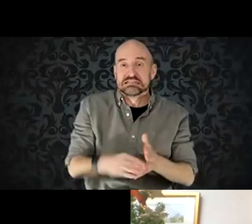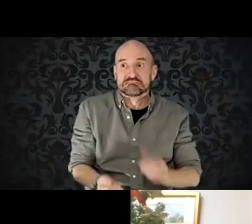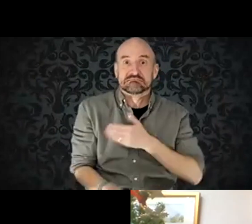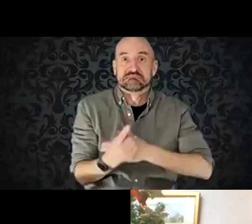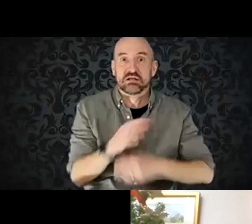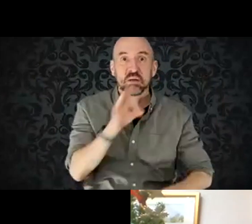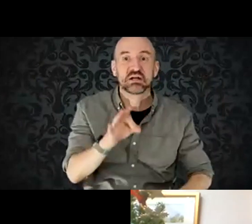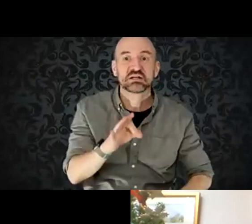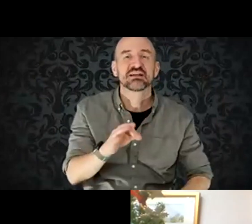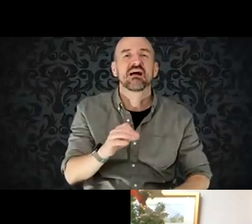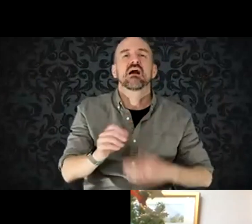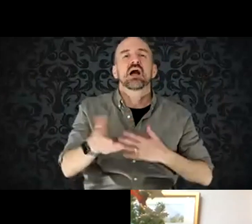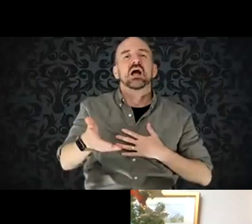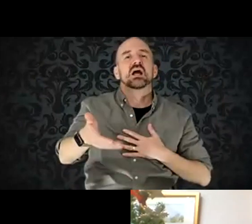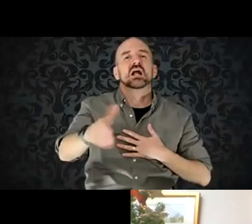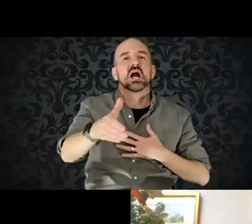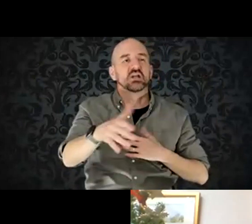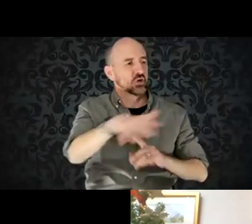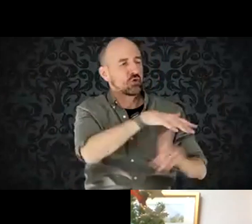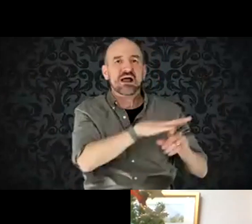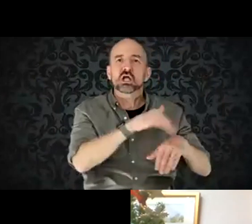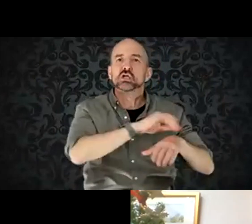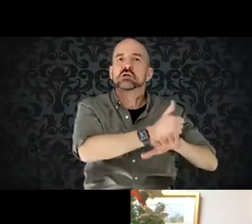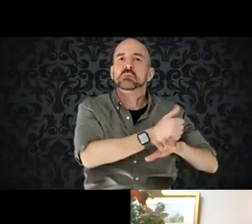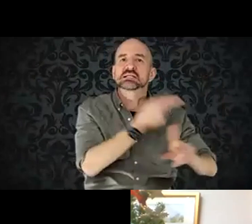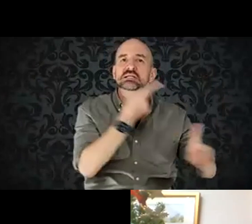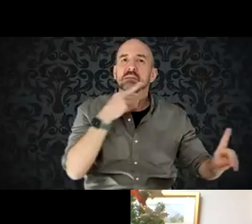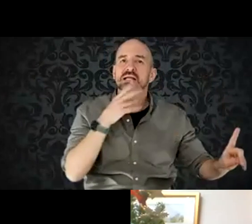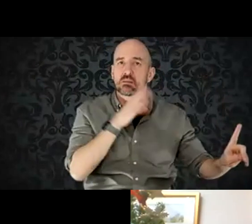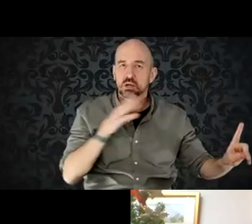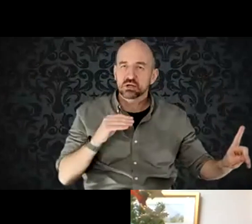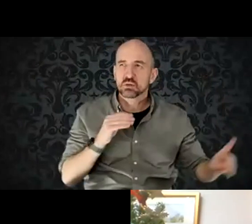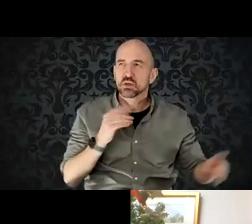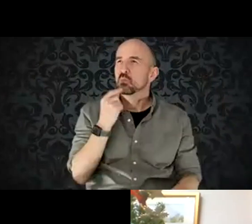about the guarding barrier so much better after this". So great, we have had so